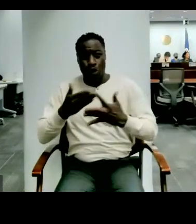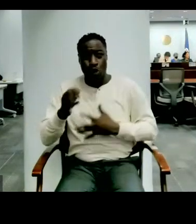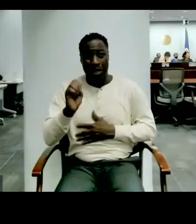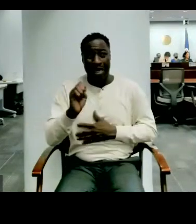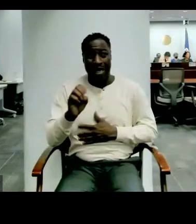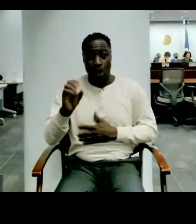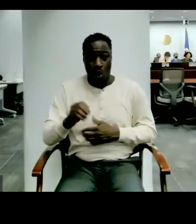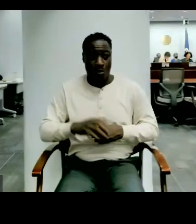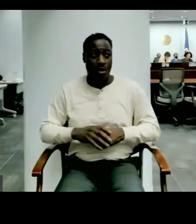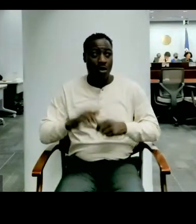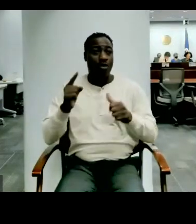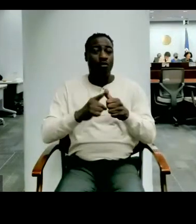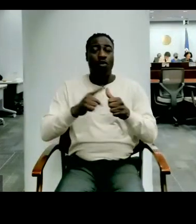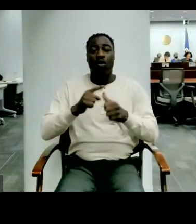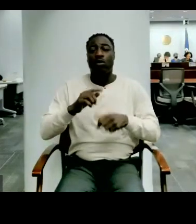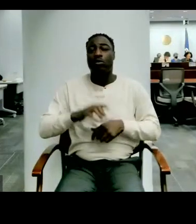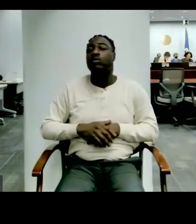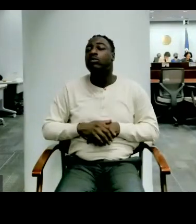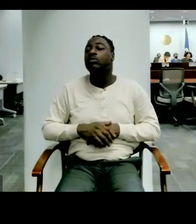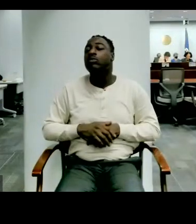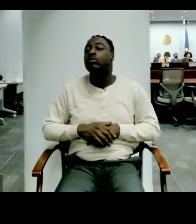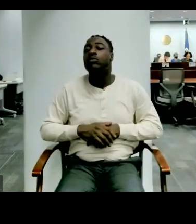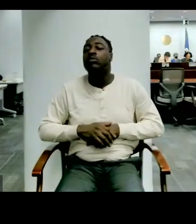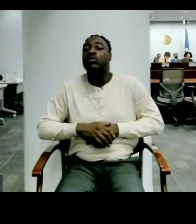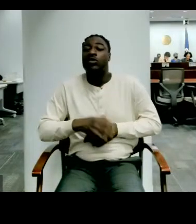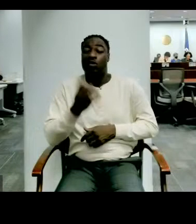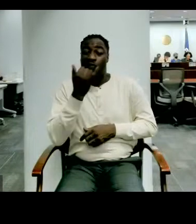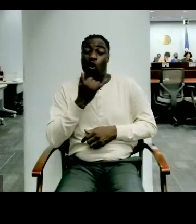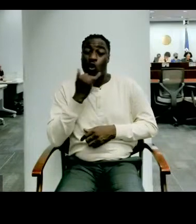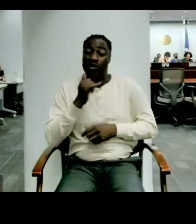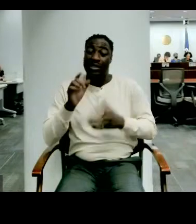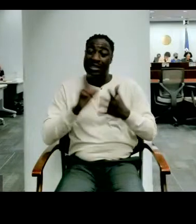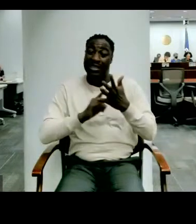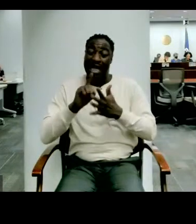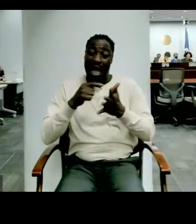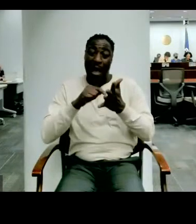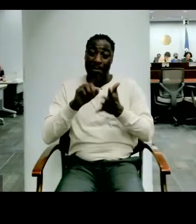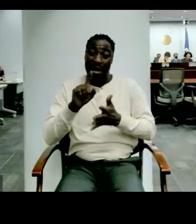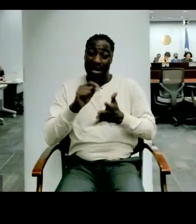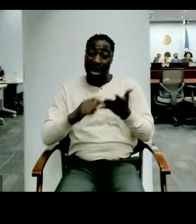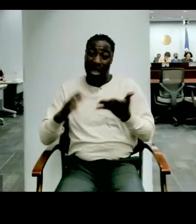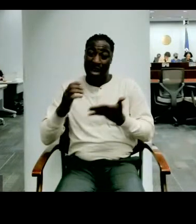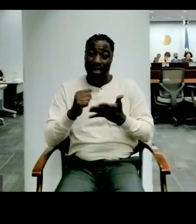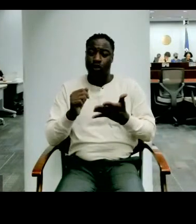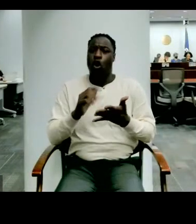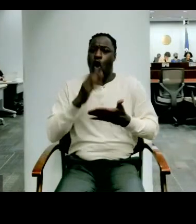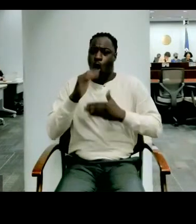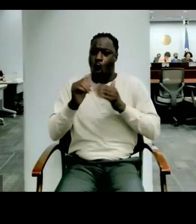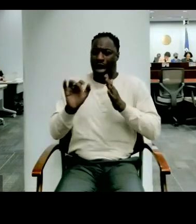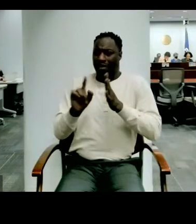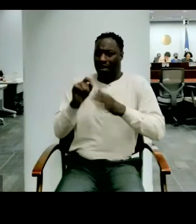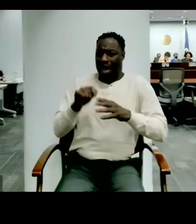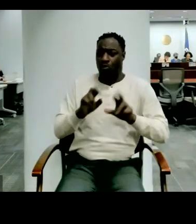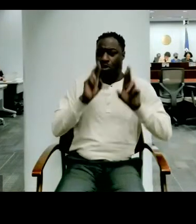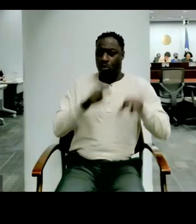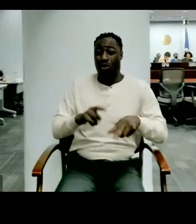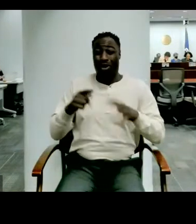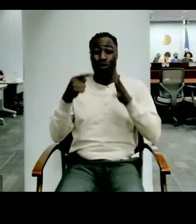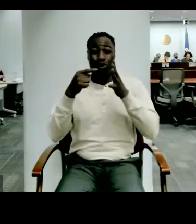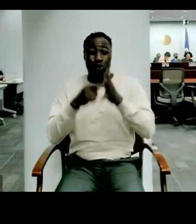First the serious flaw and design of pay data collection identified in the report raise issues about the value of this data,